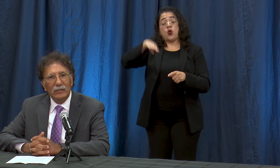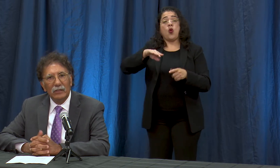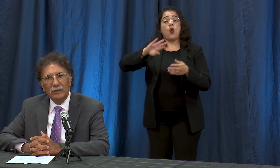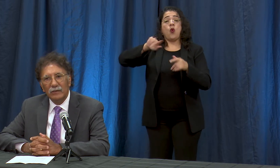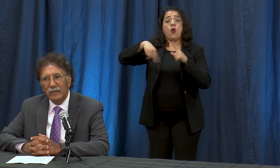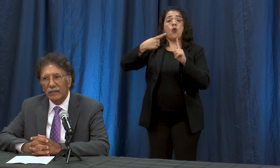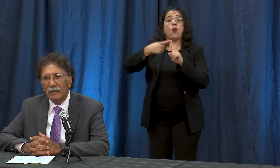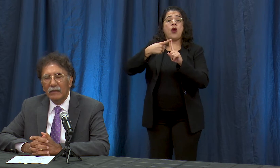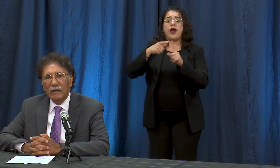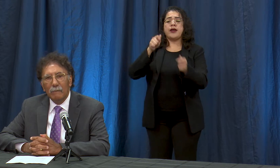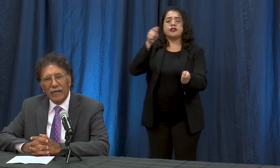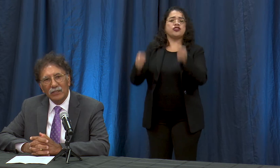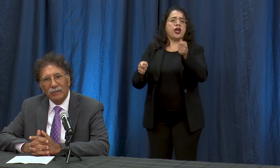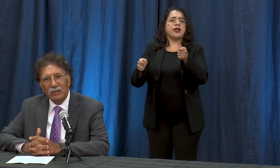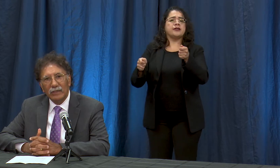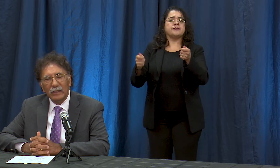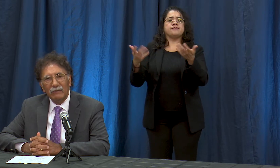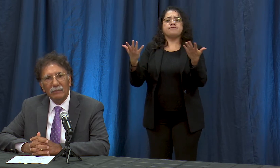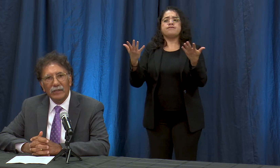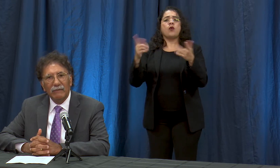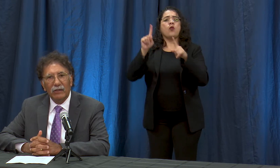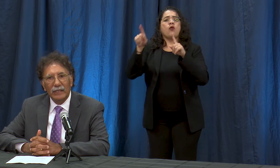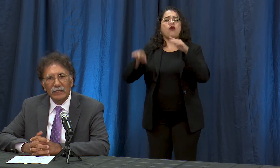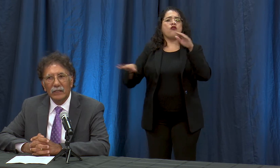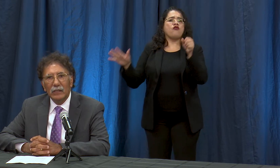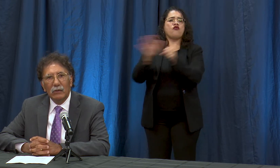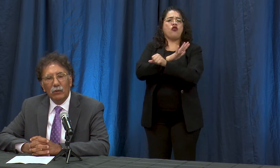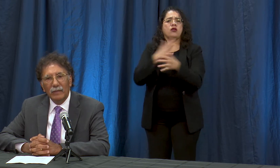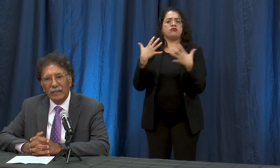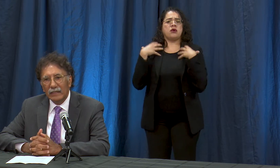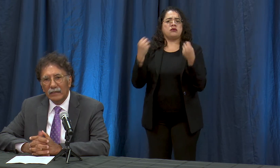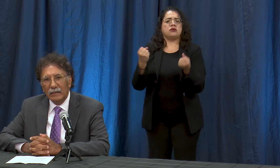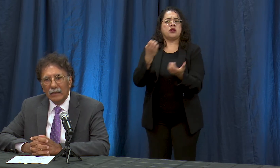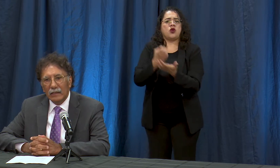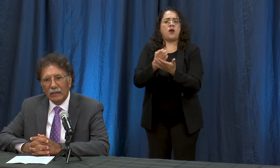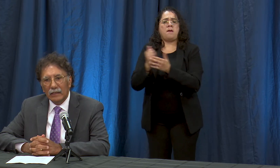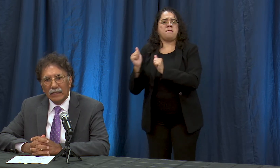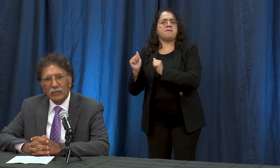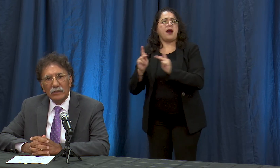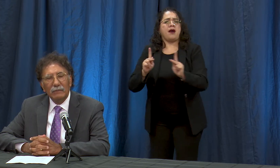in terms of any maximize recovery but nevertheless we're making extreme